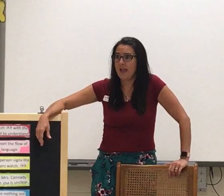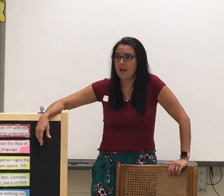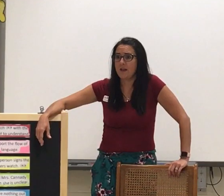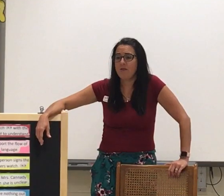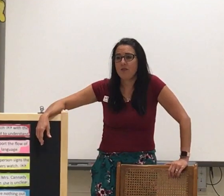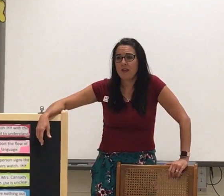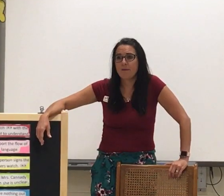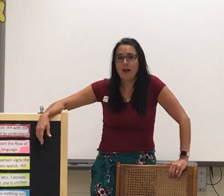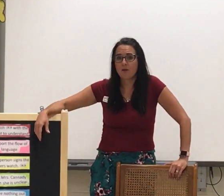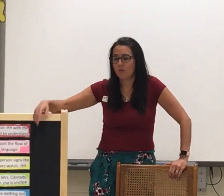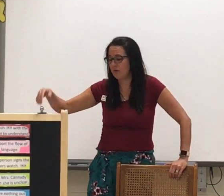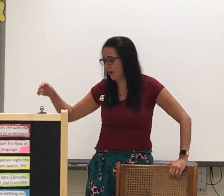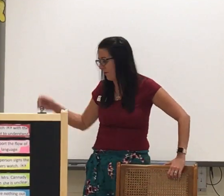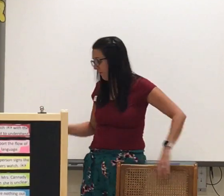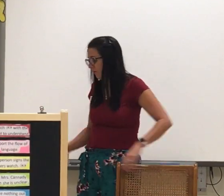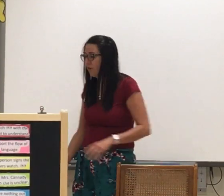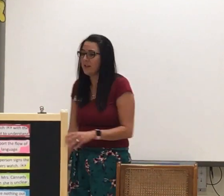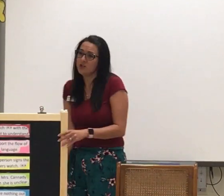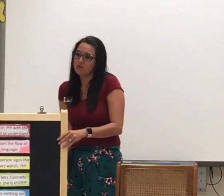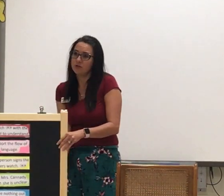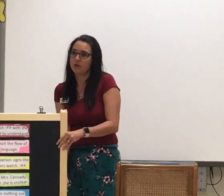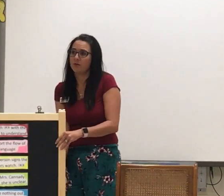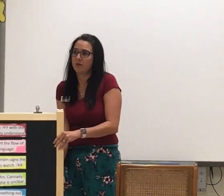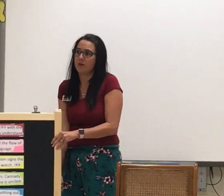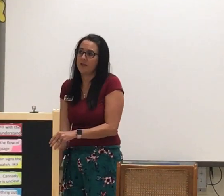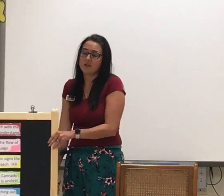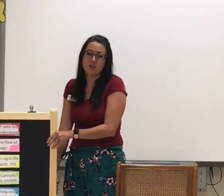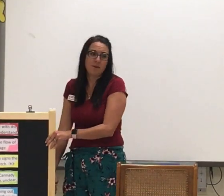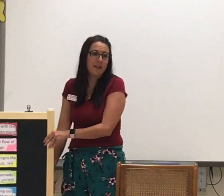if you think back on dollar if you look at children who are learning to speak